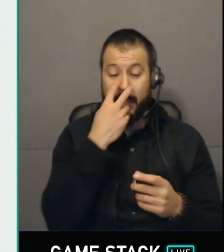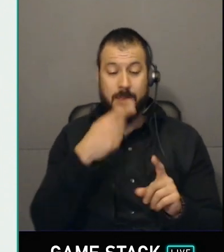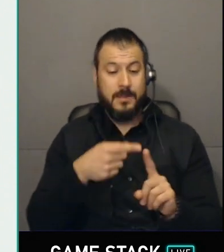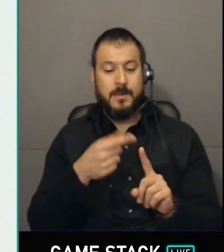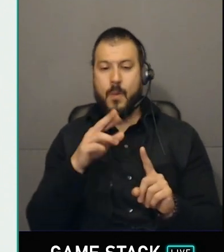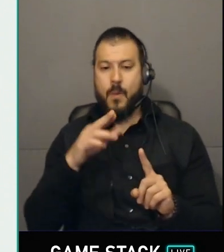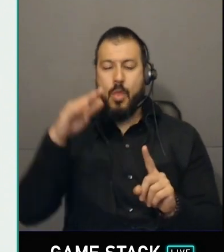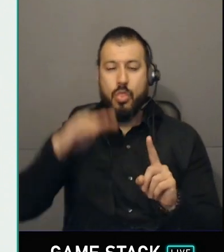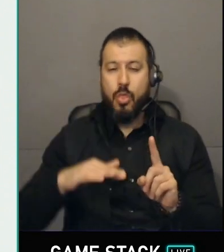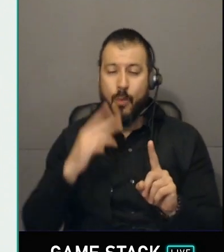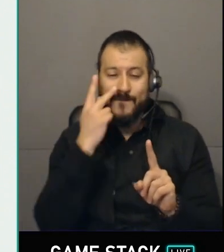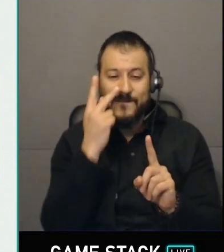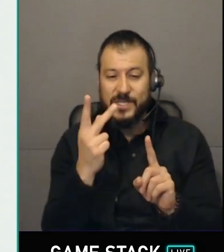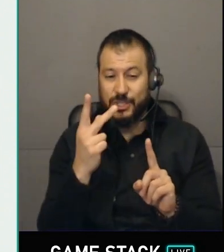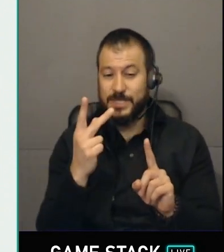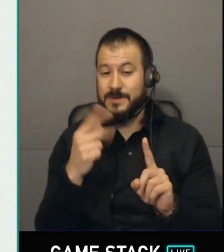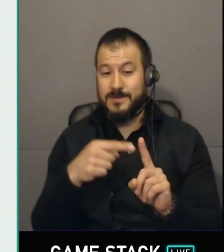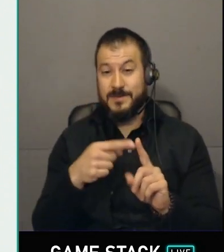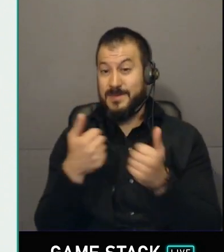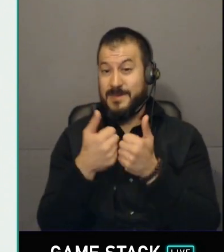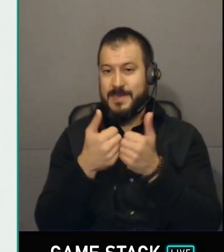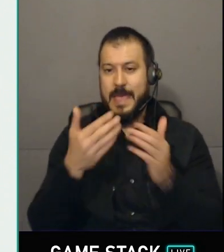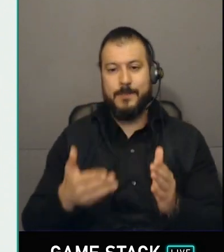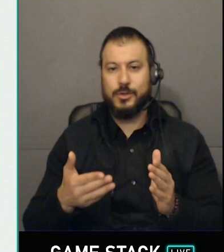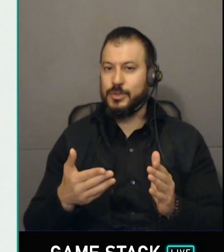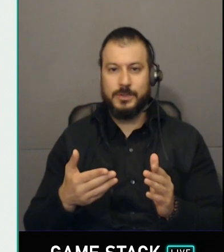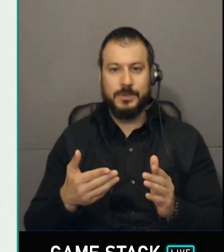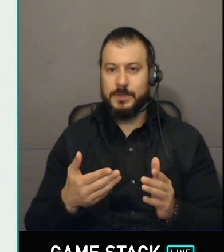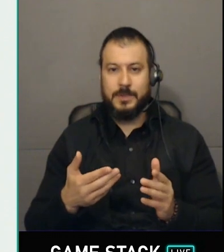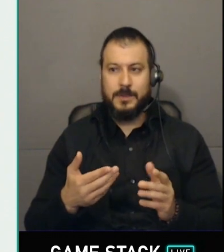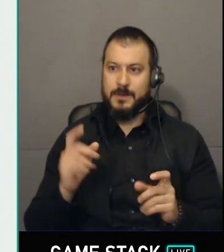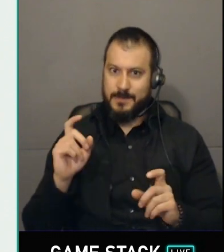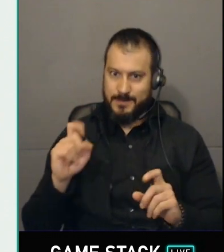you almost cannot give too much audio information.